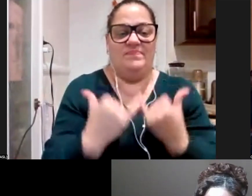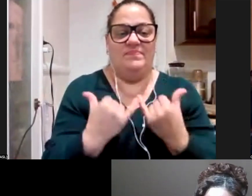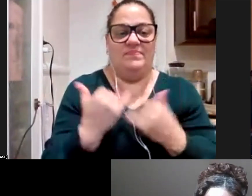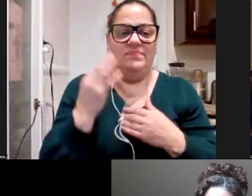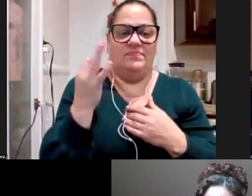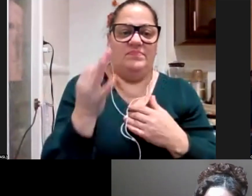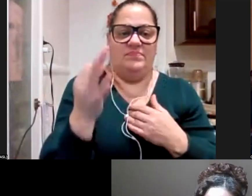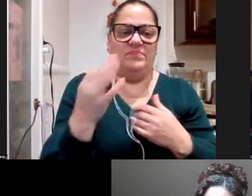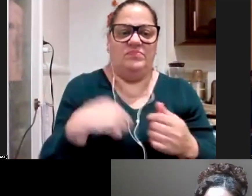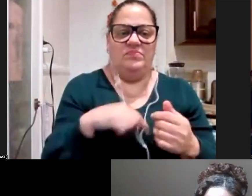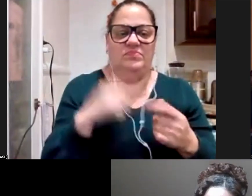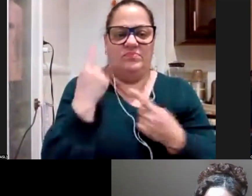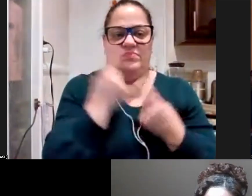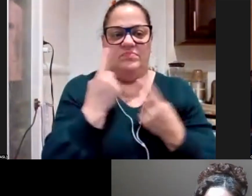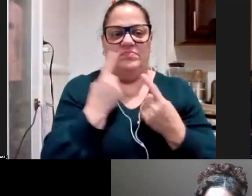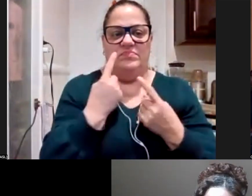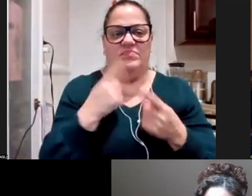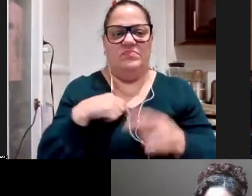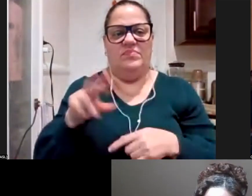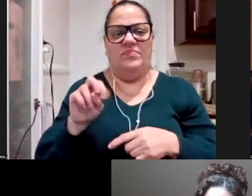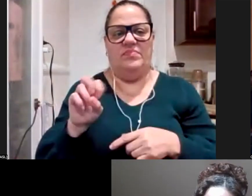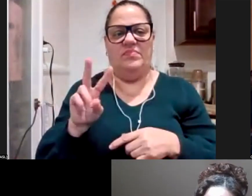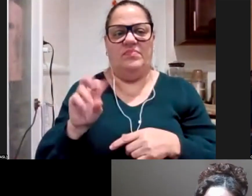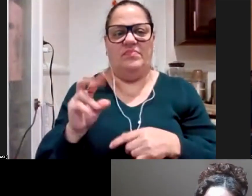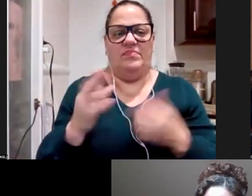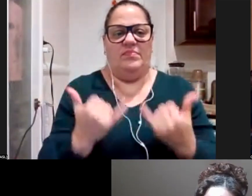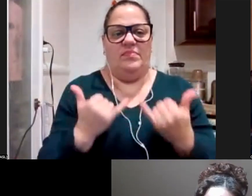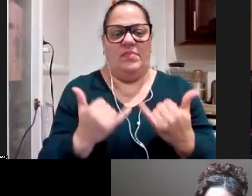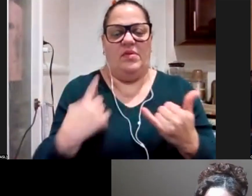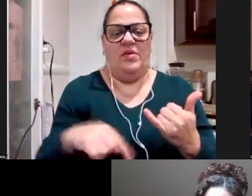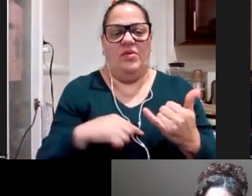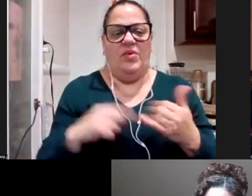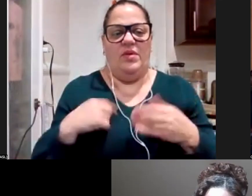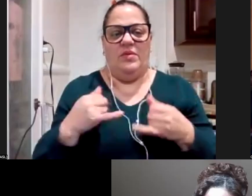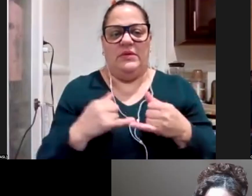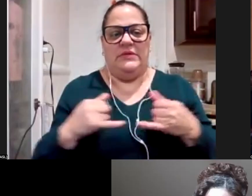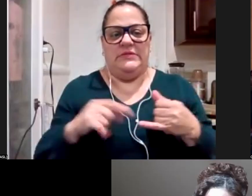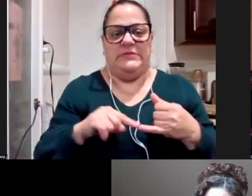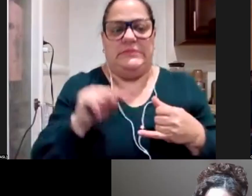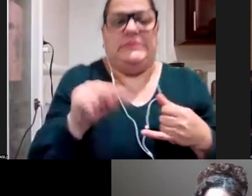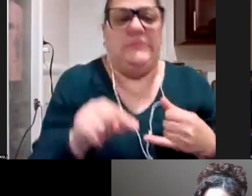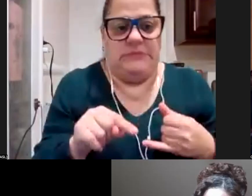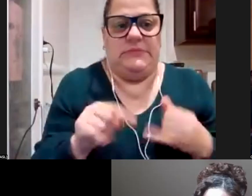We consider ourselves noviceses at this. So we don't want to overstep and claim expertise that